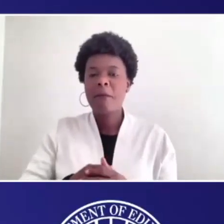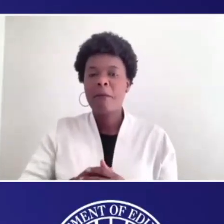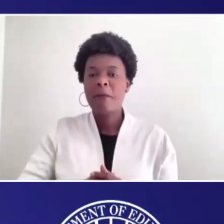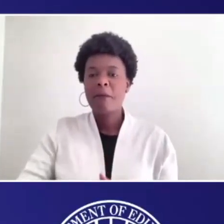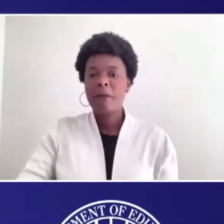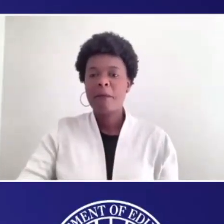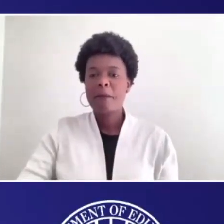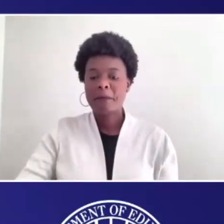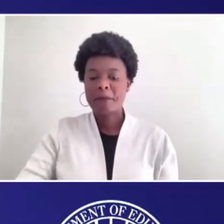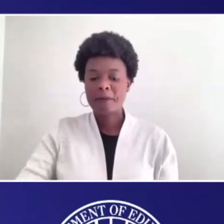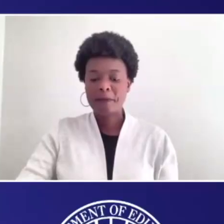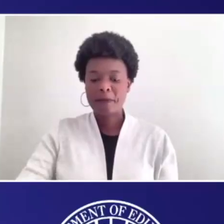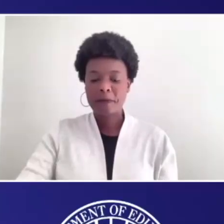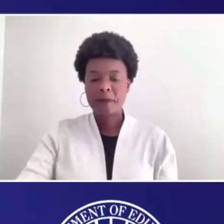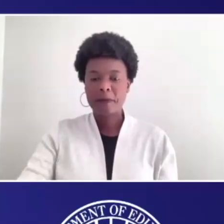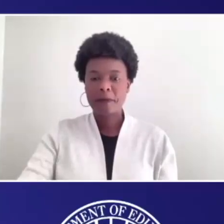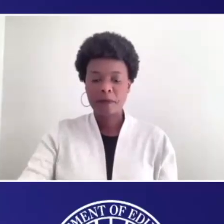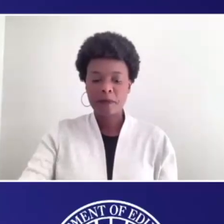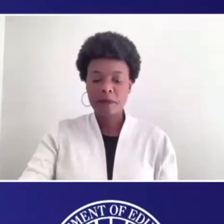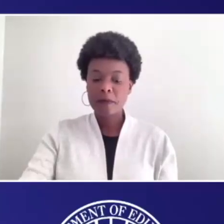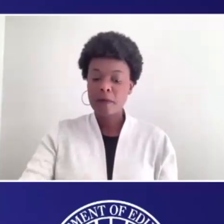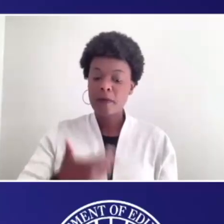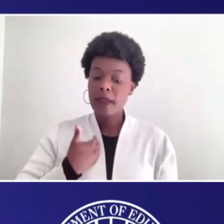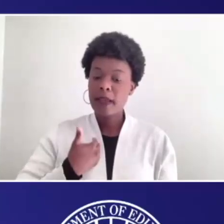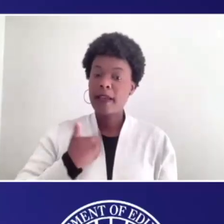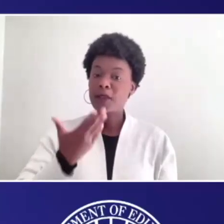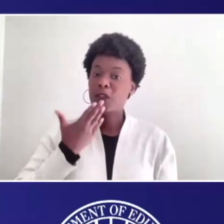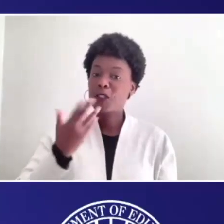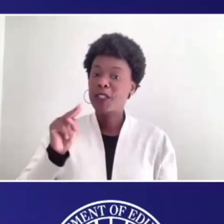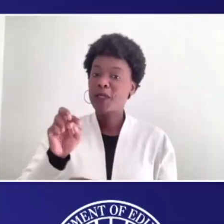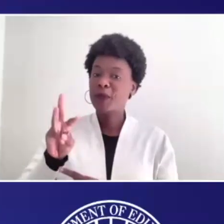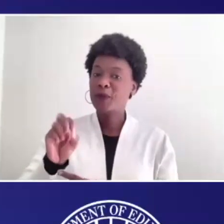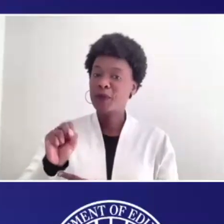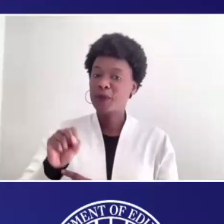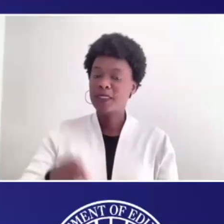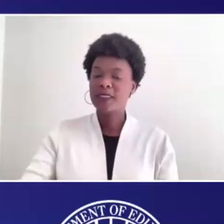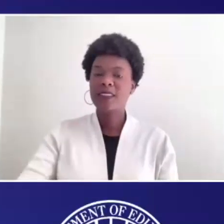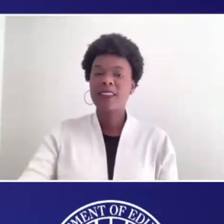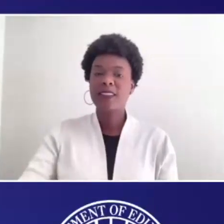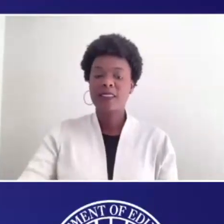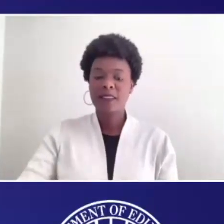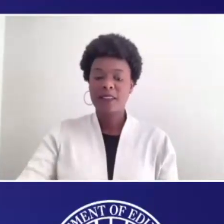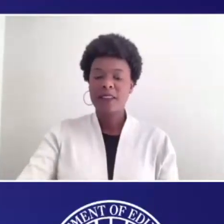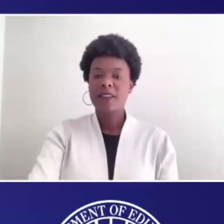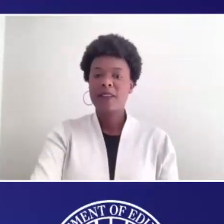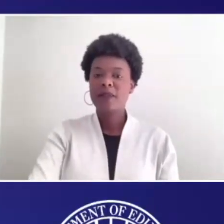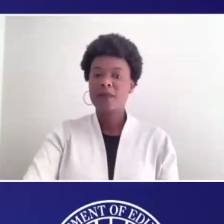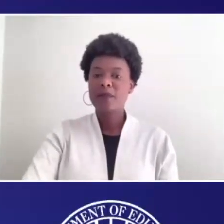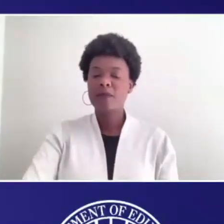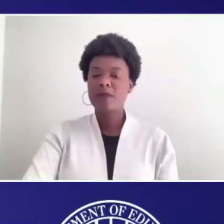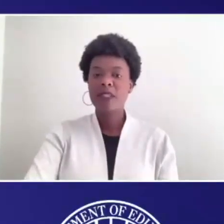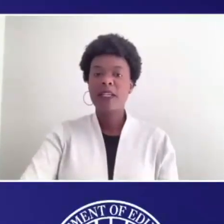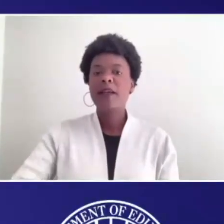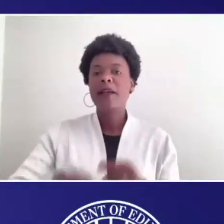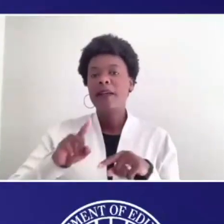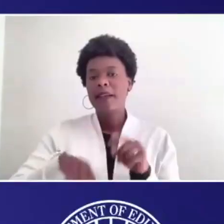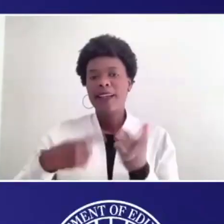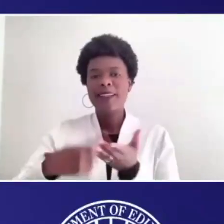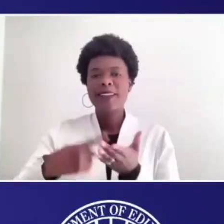All right, I do have some good news. So what's standing in the way of our discussion of professional student is just